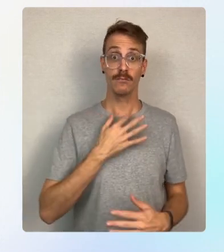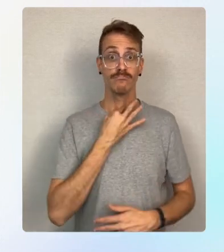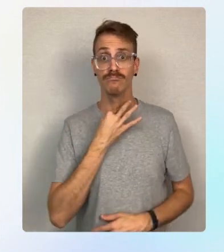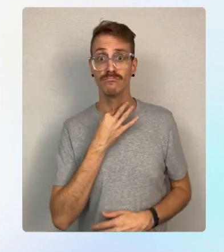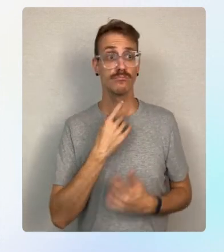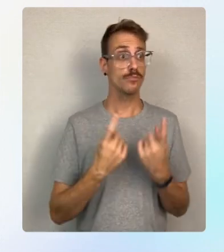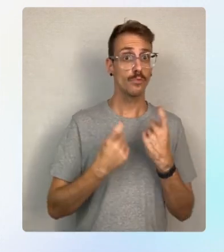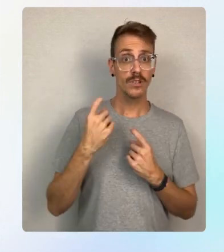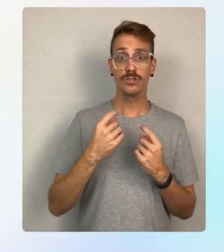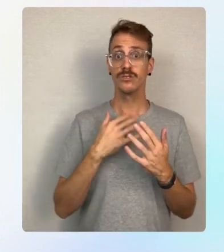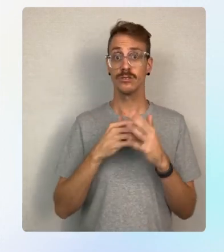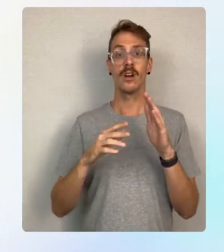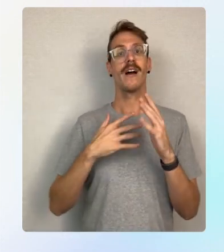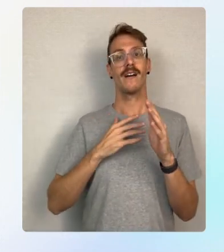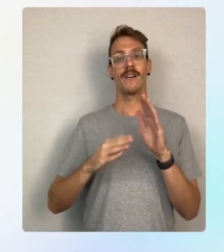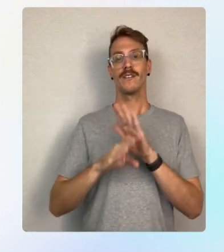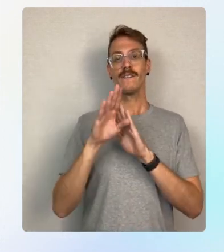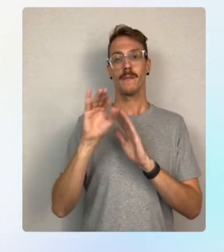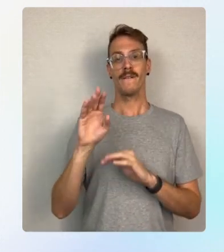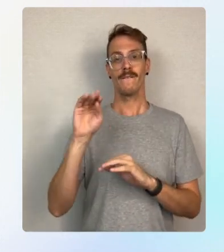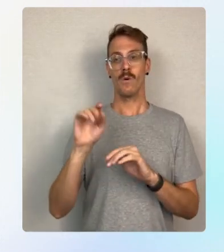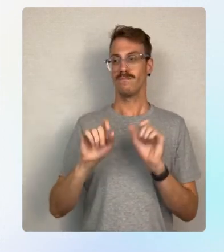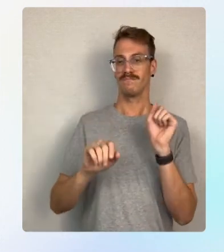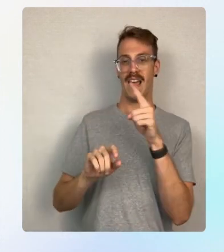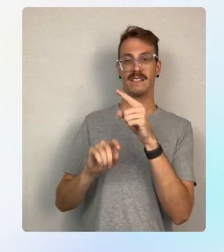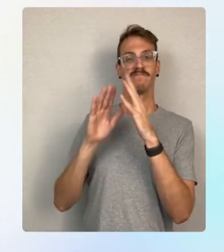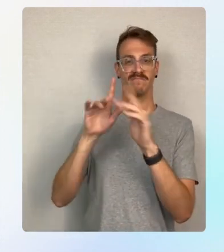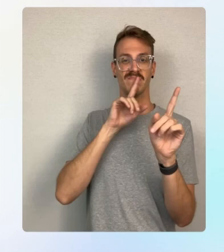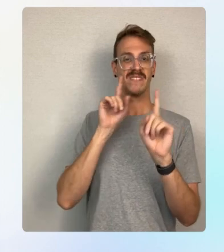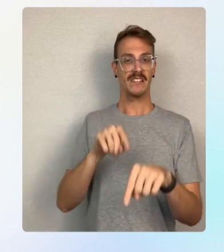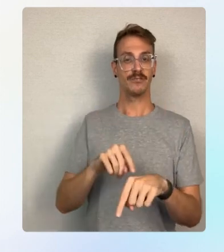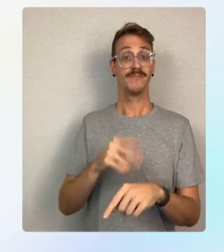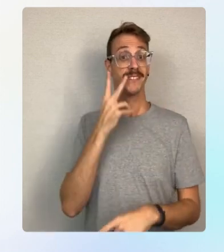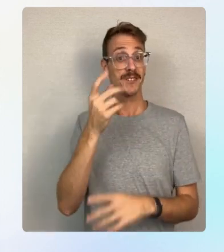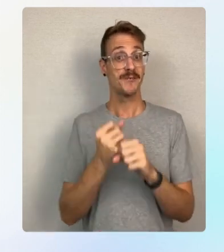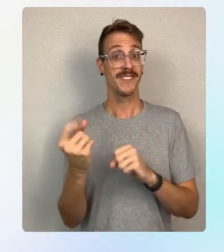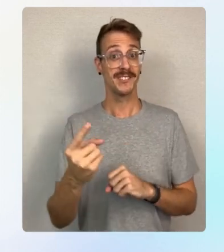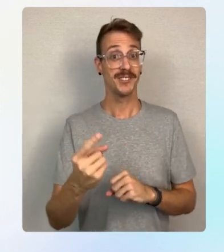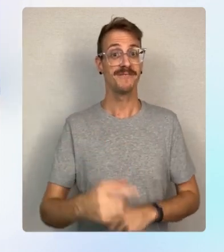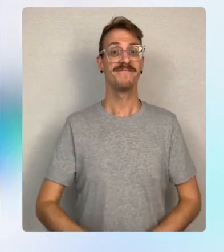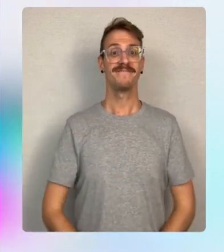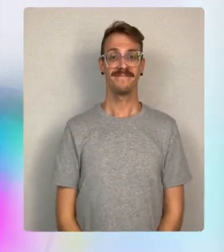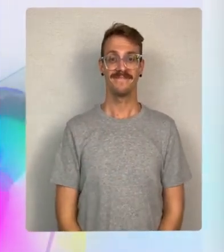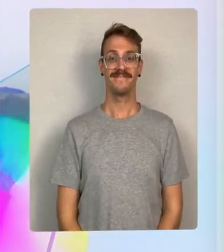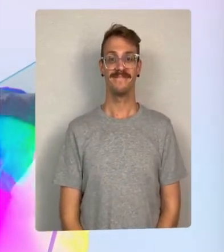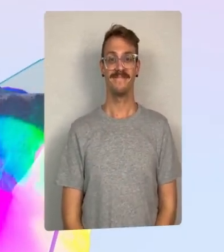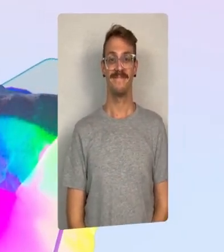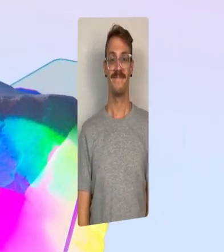If you have questions, our developer forums can answer them. We'll see you next year.